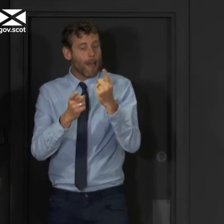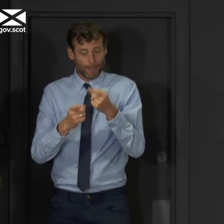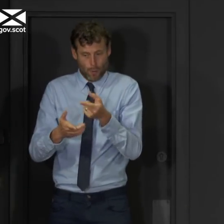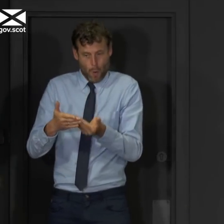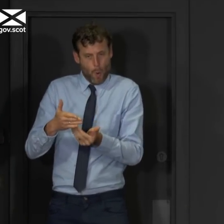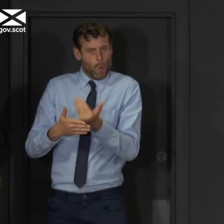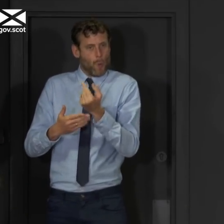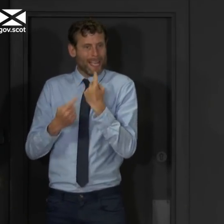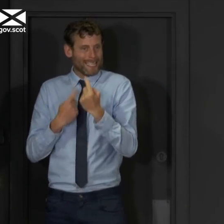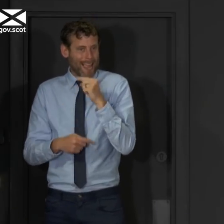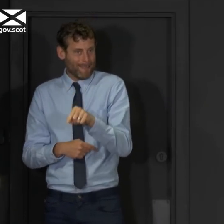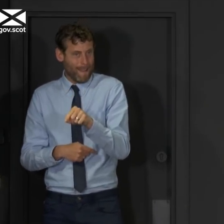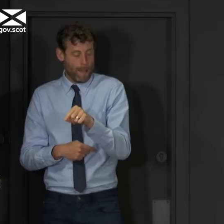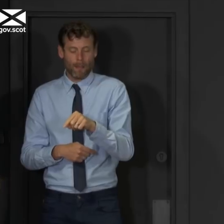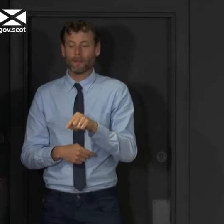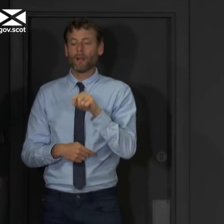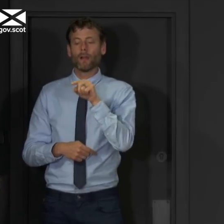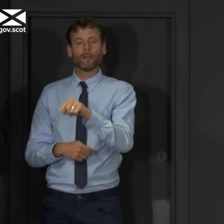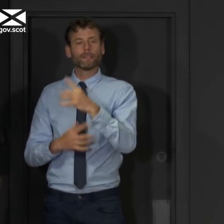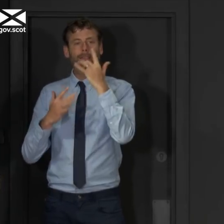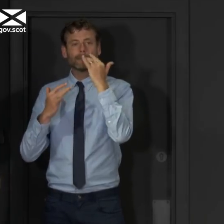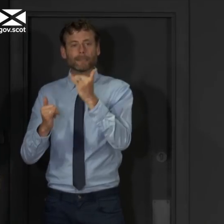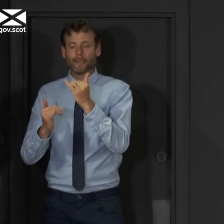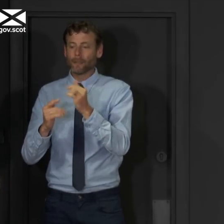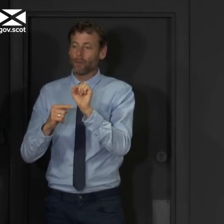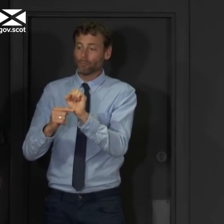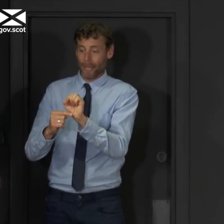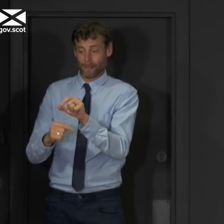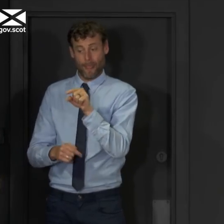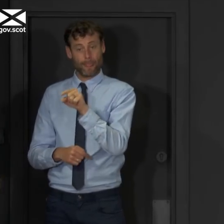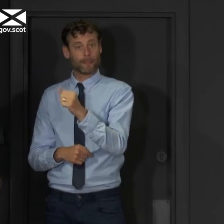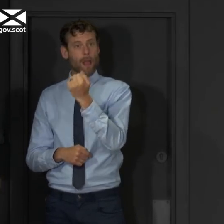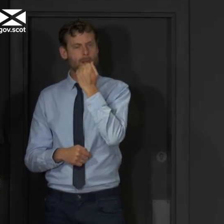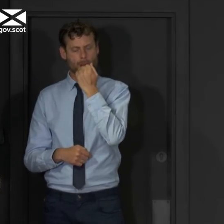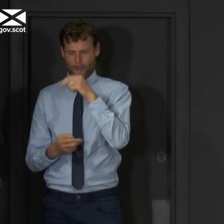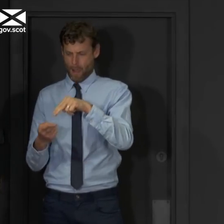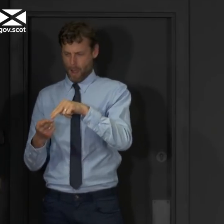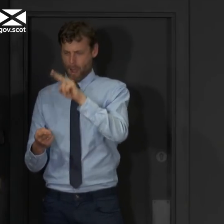have tested positive is higher than is suggested by our daily figures - the ones I report on